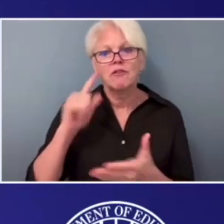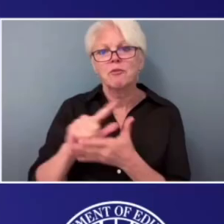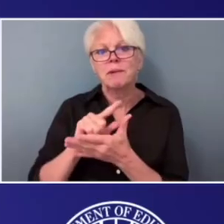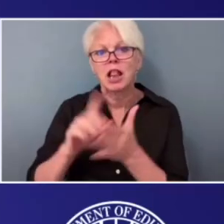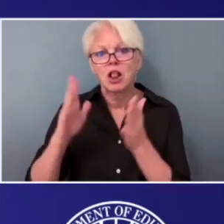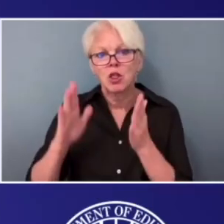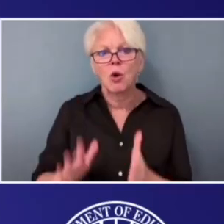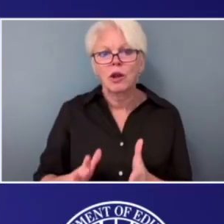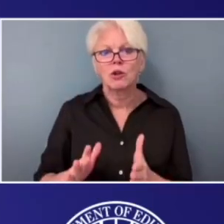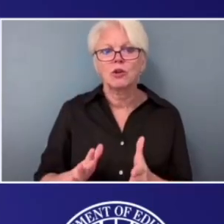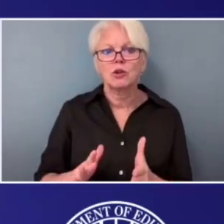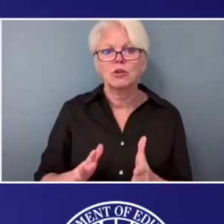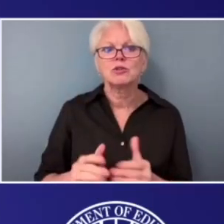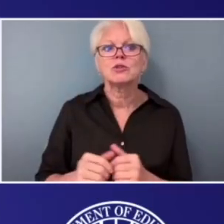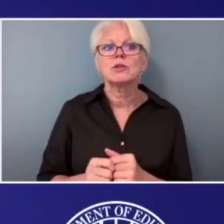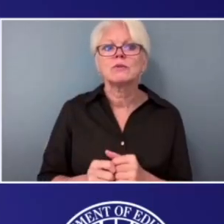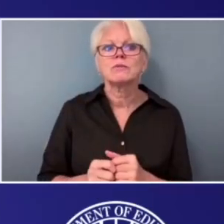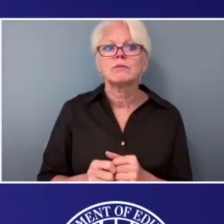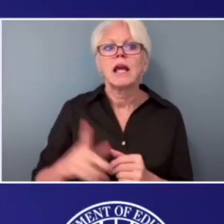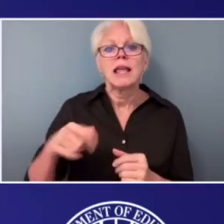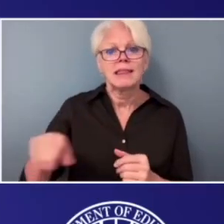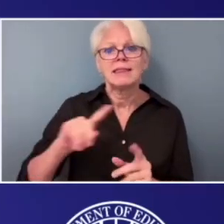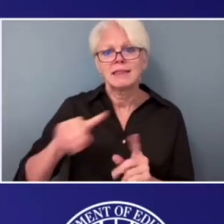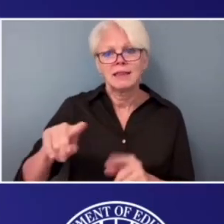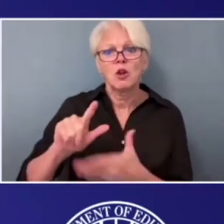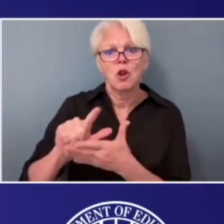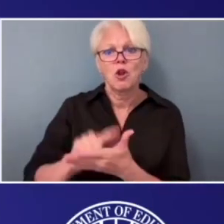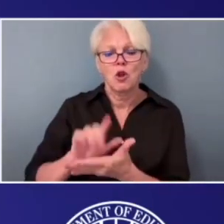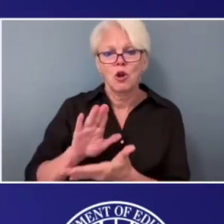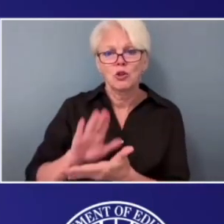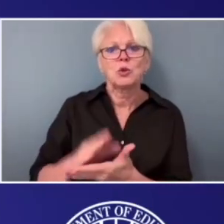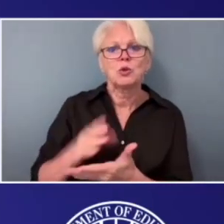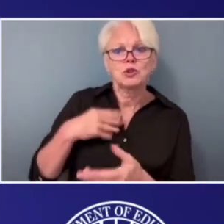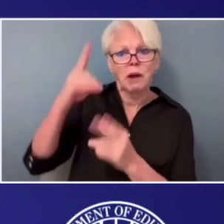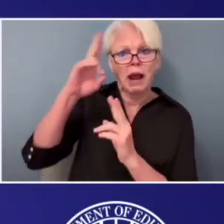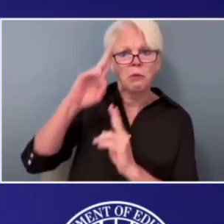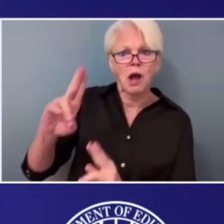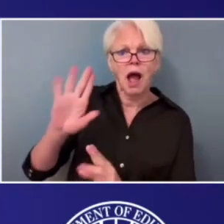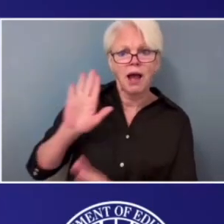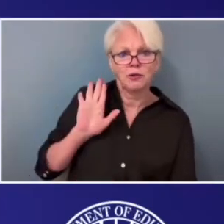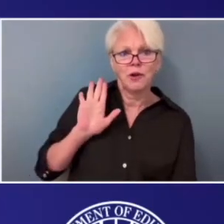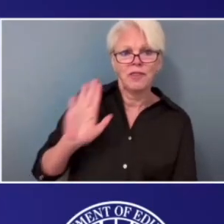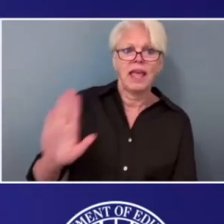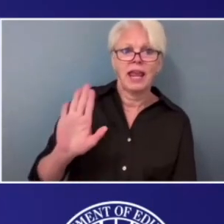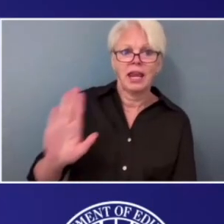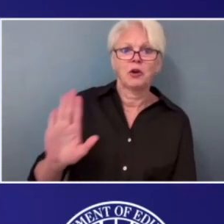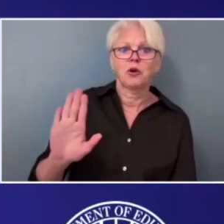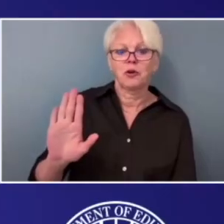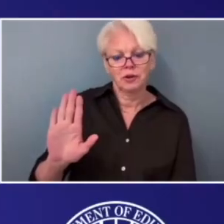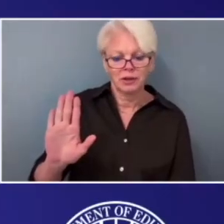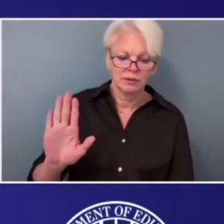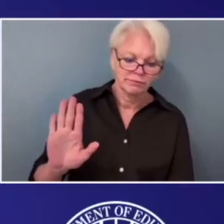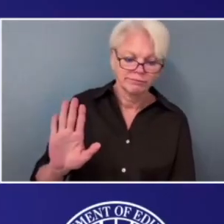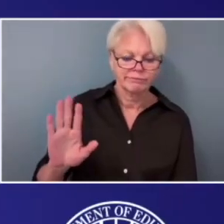who went to law school that I will honor their, their education by reading the,